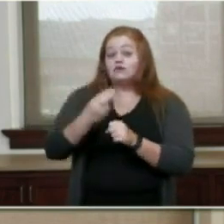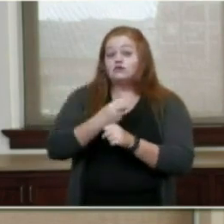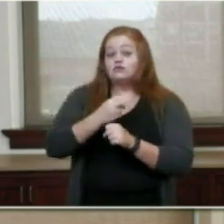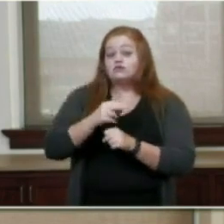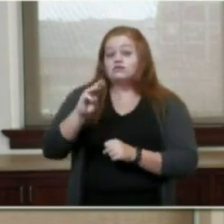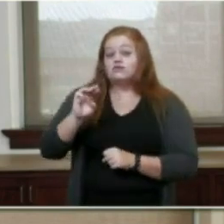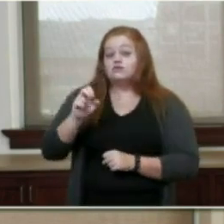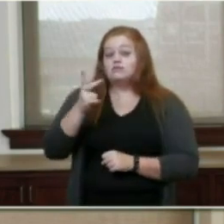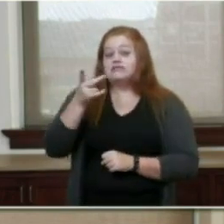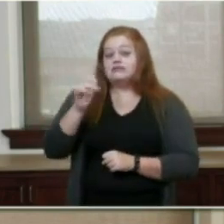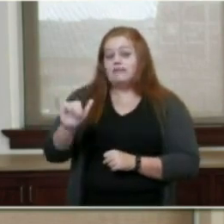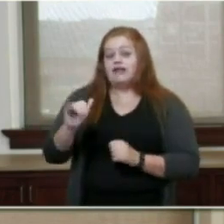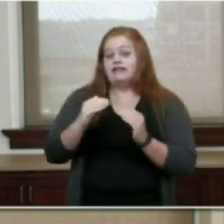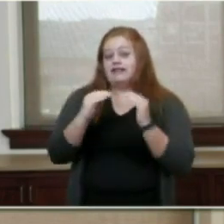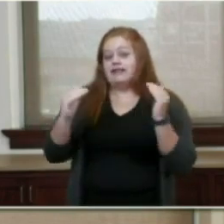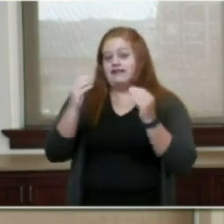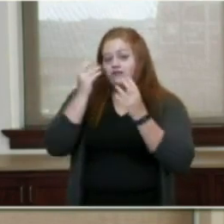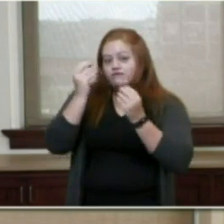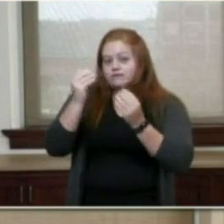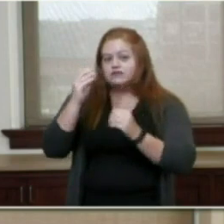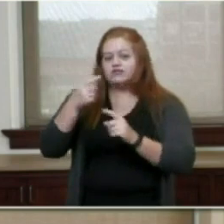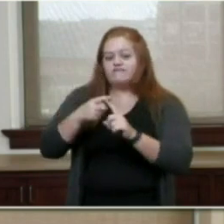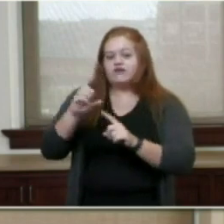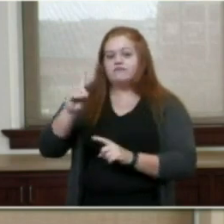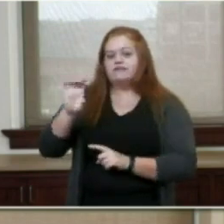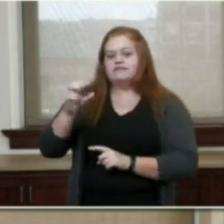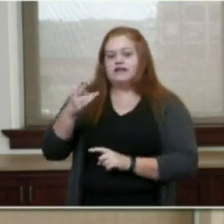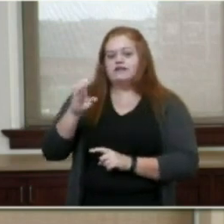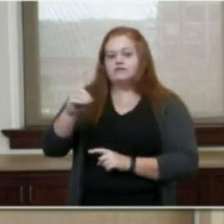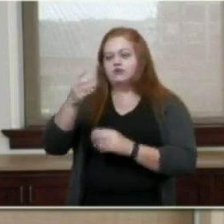information on its covid dashboard to inform its vaccination strategy?